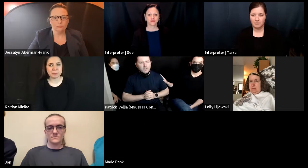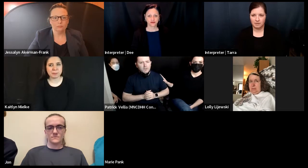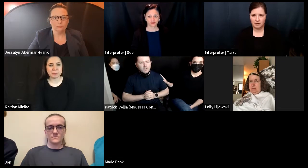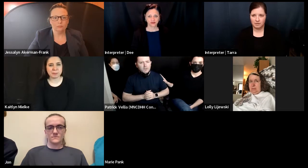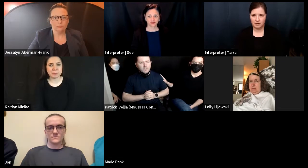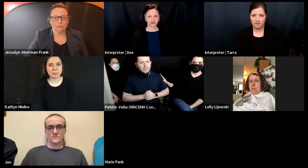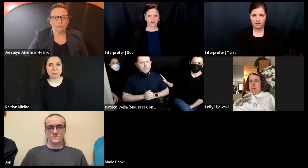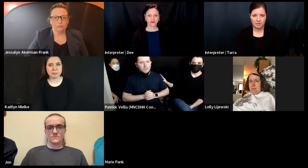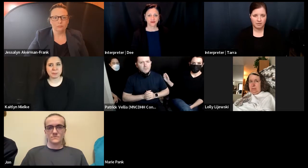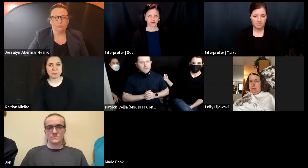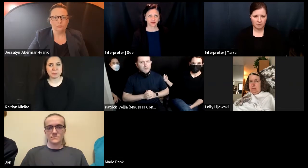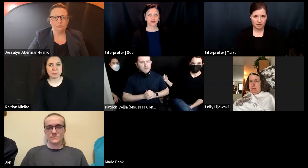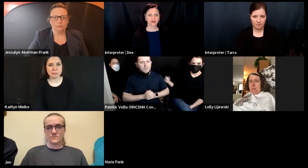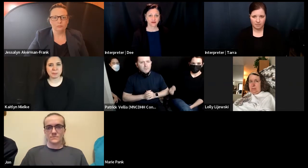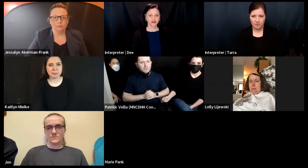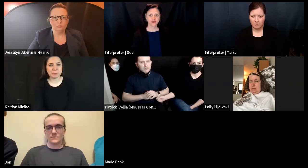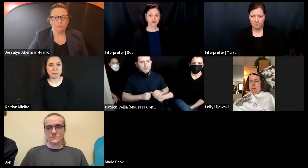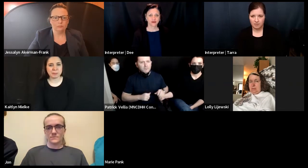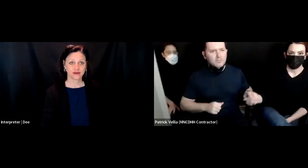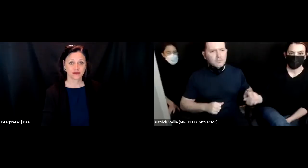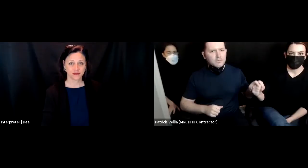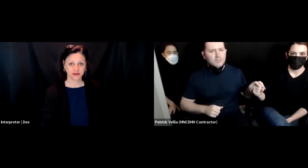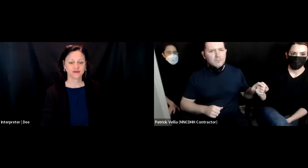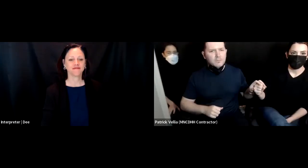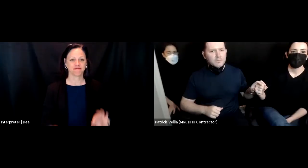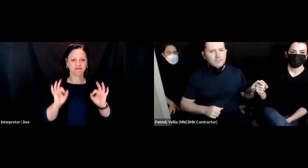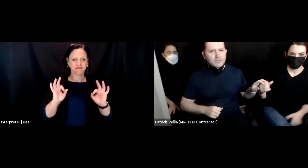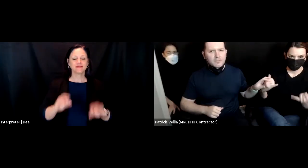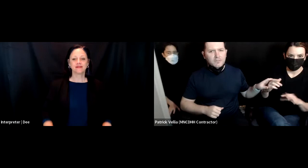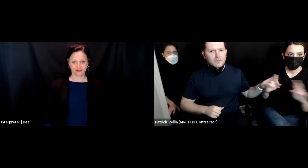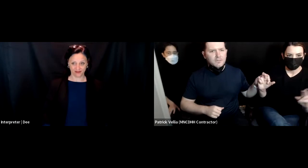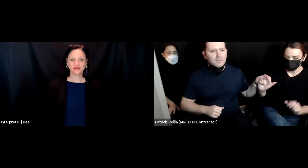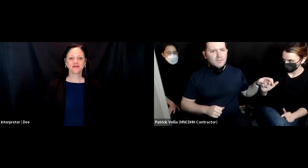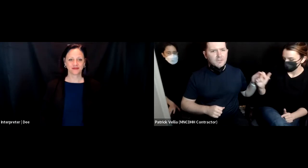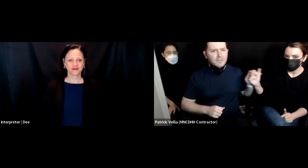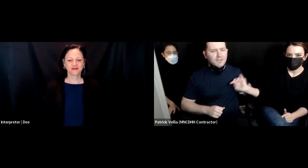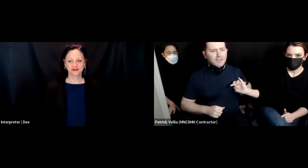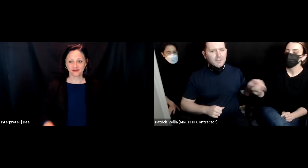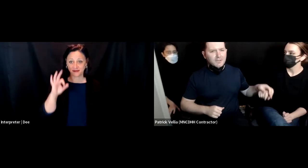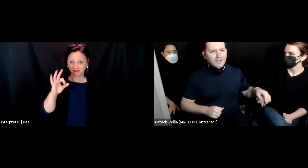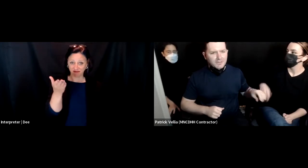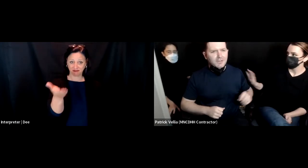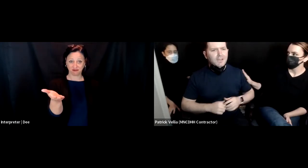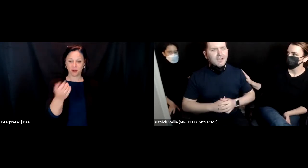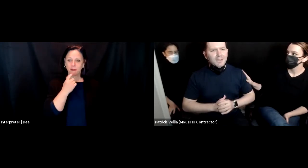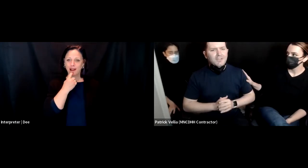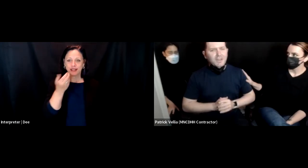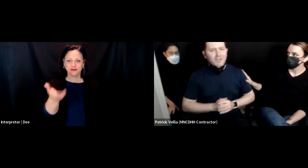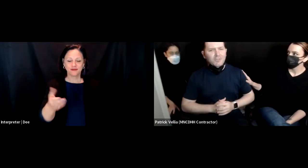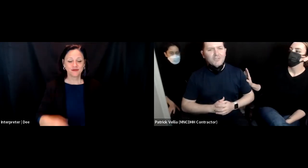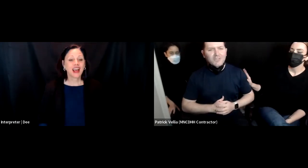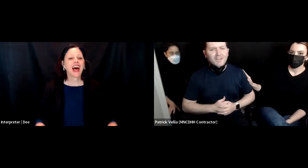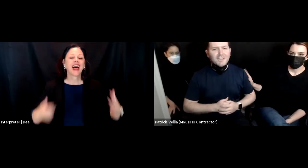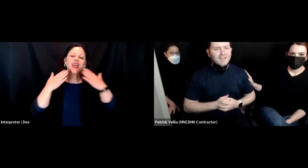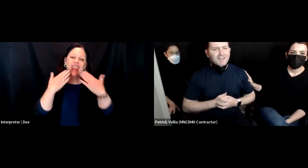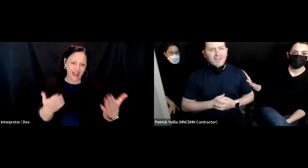Can you spotlight an interpreter, please, so we have both me and the interpreter?